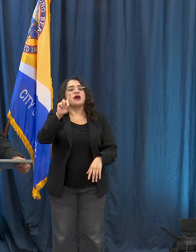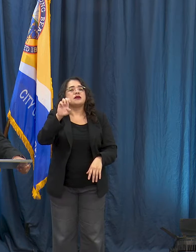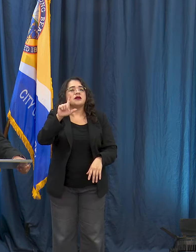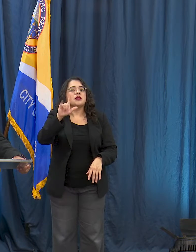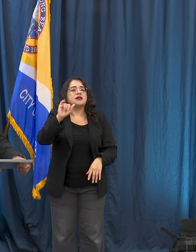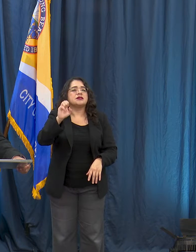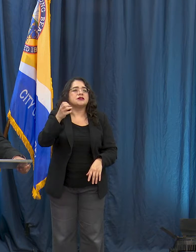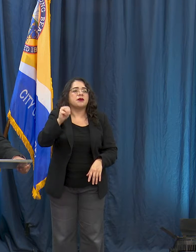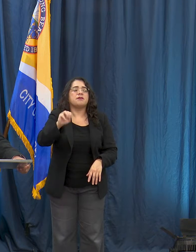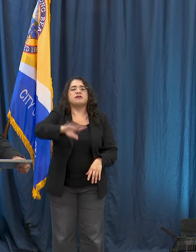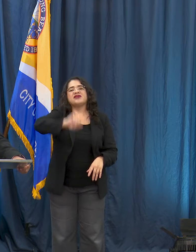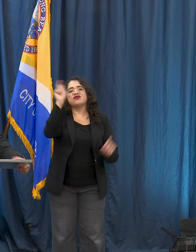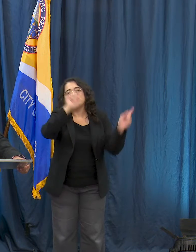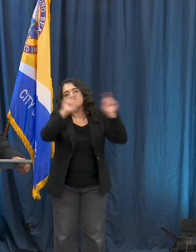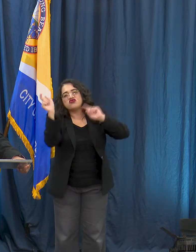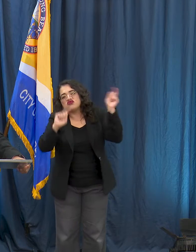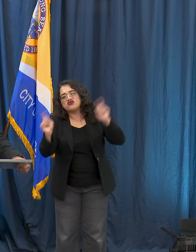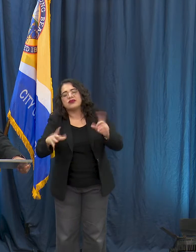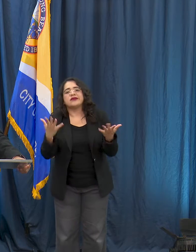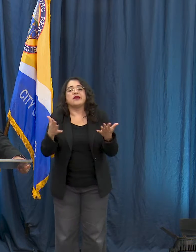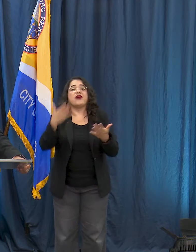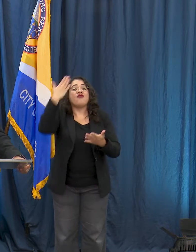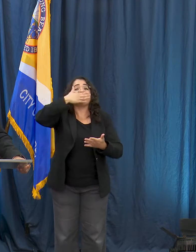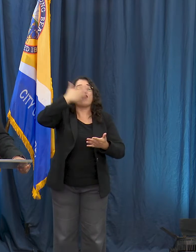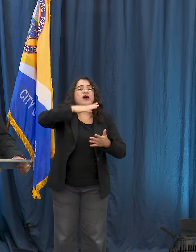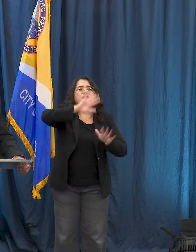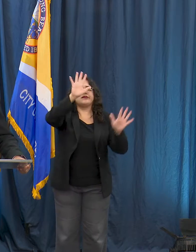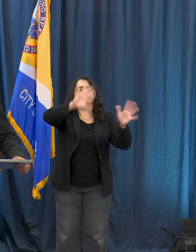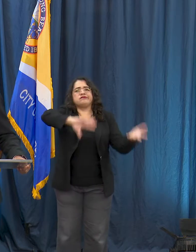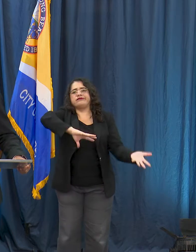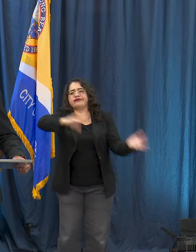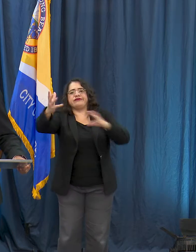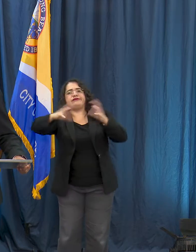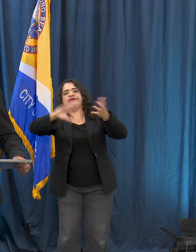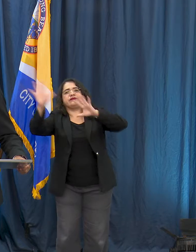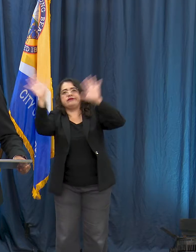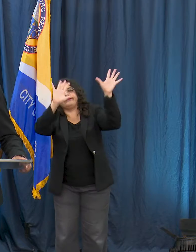or damage to a storefront. For other businesses, it was much more serious